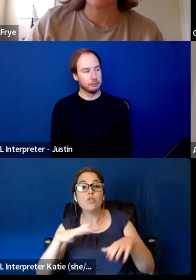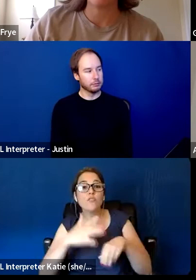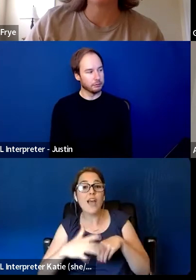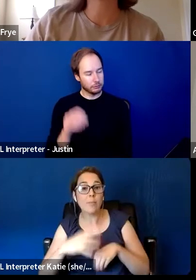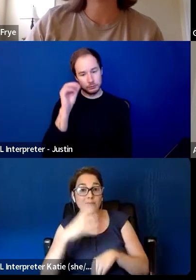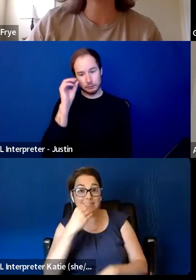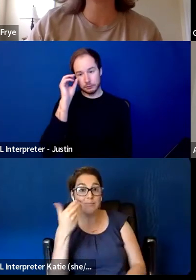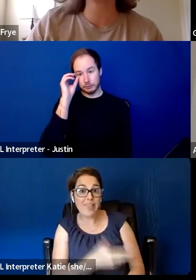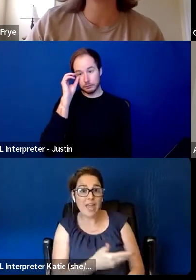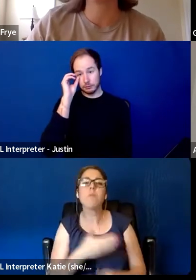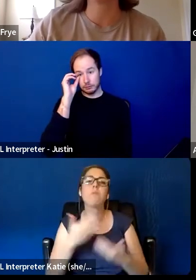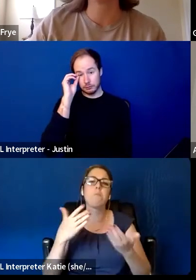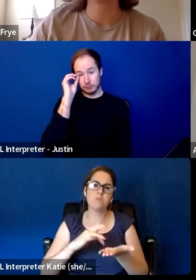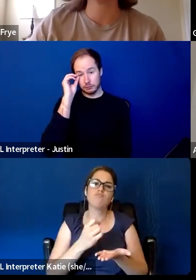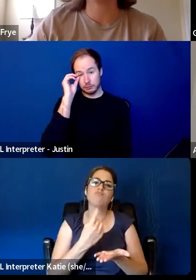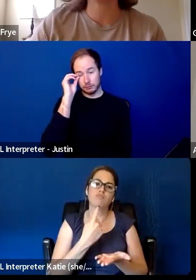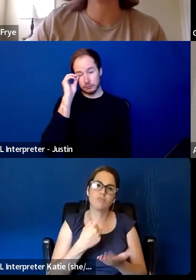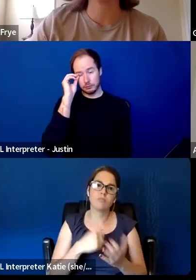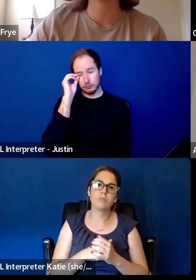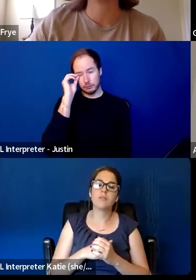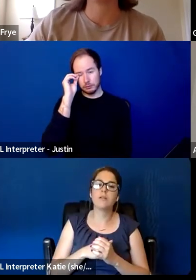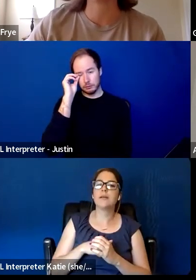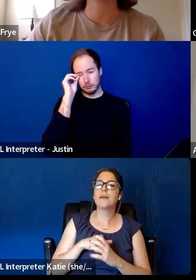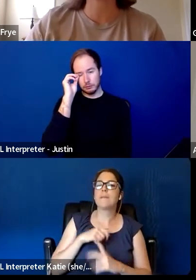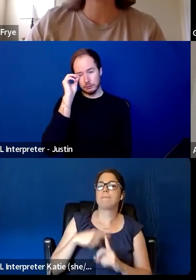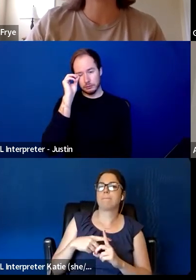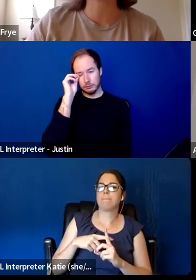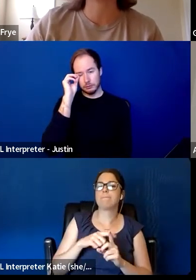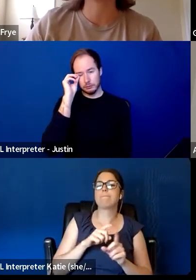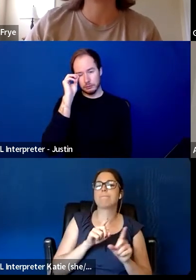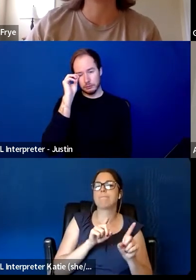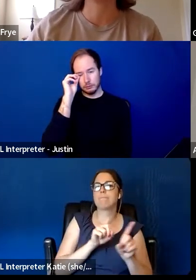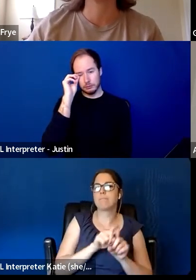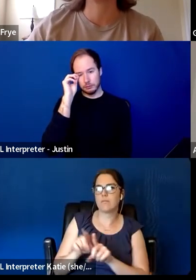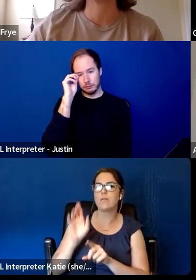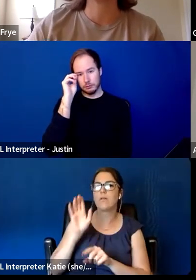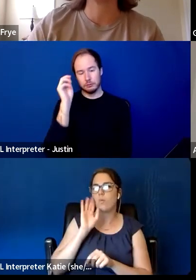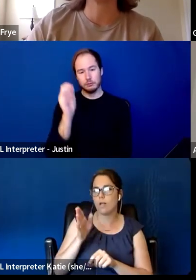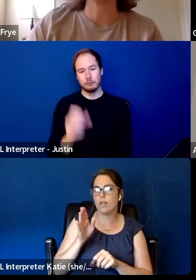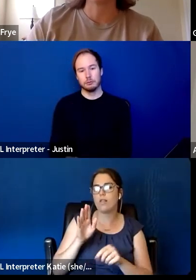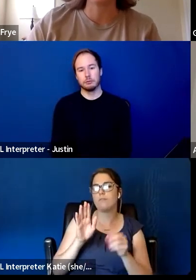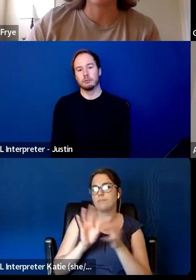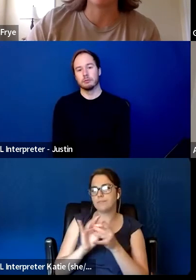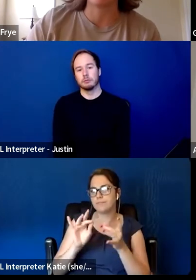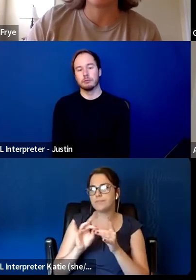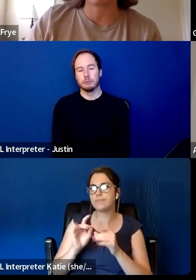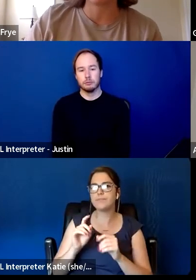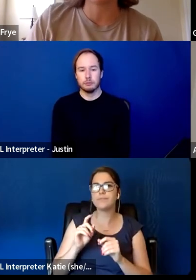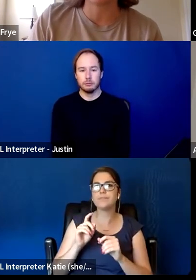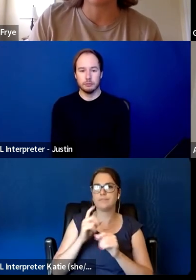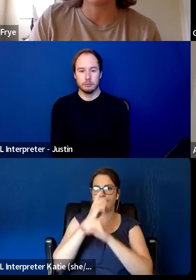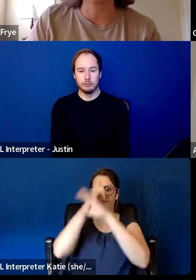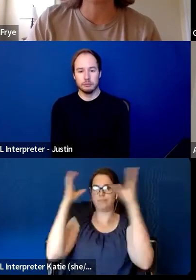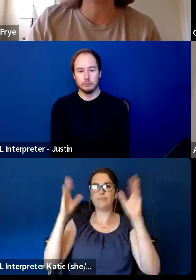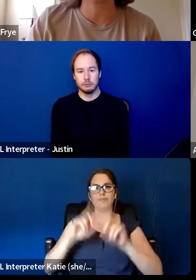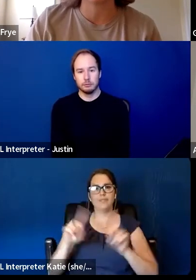So the other thing that I will say too is that in thinking about the difference between the kind of healthcare that people get on the street from